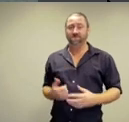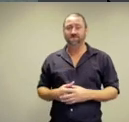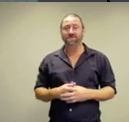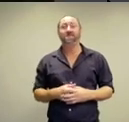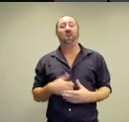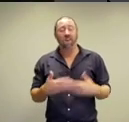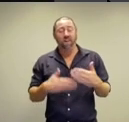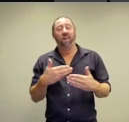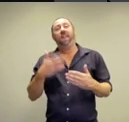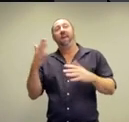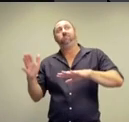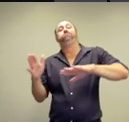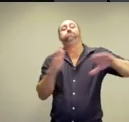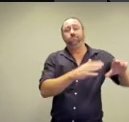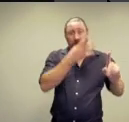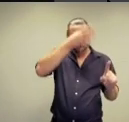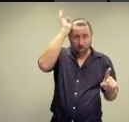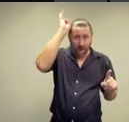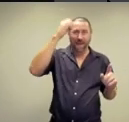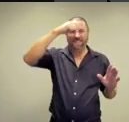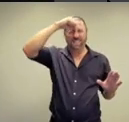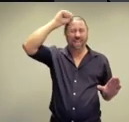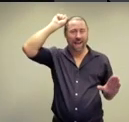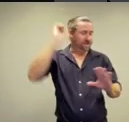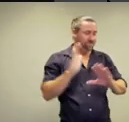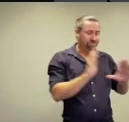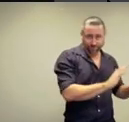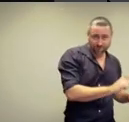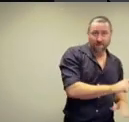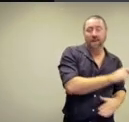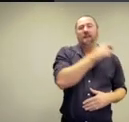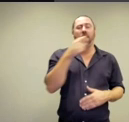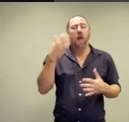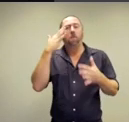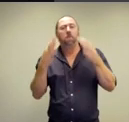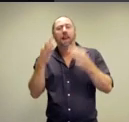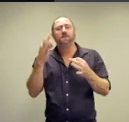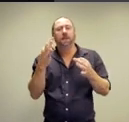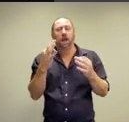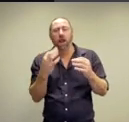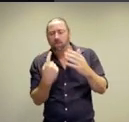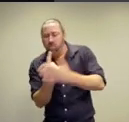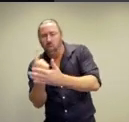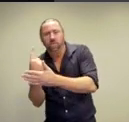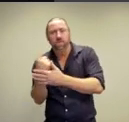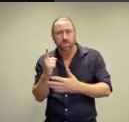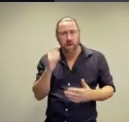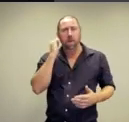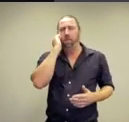subculture in a really different vein, from punks and skinheads, another notable political movement of the mid-20th